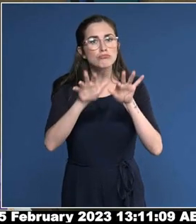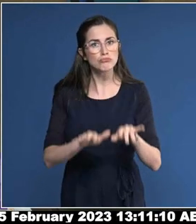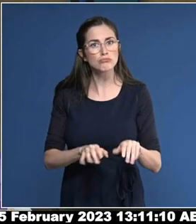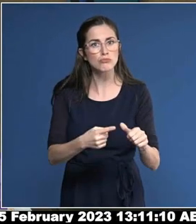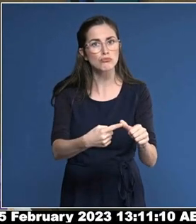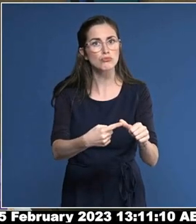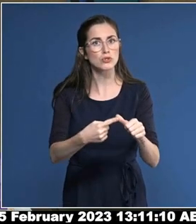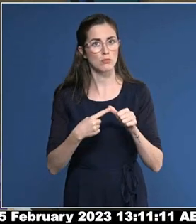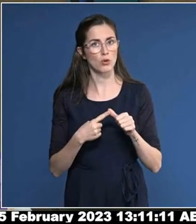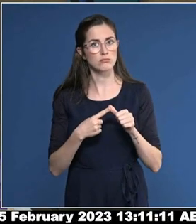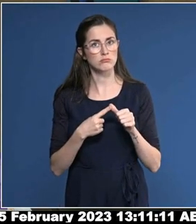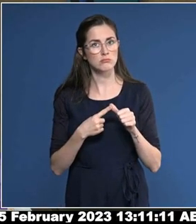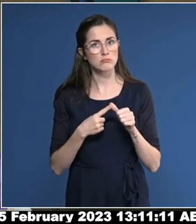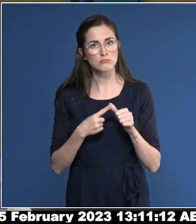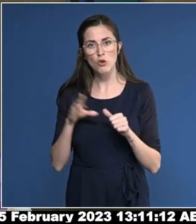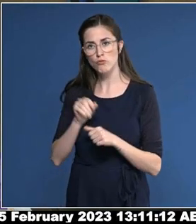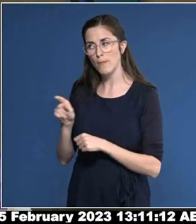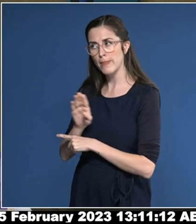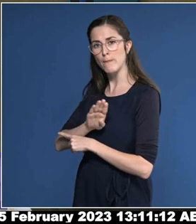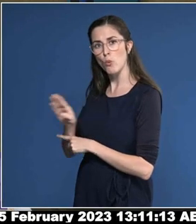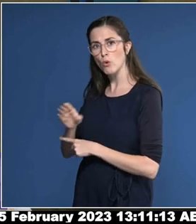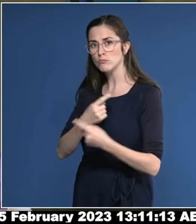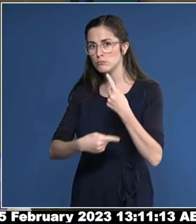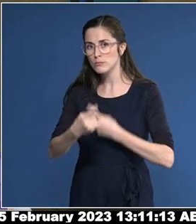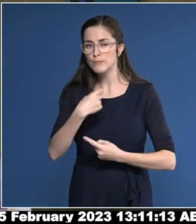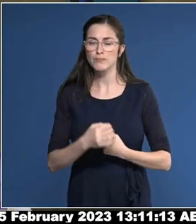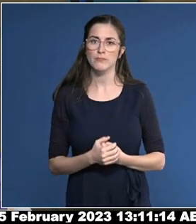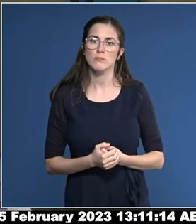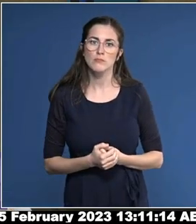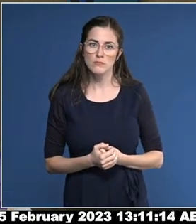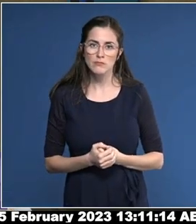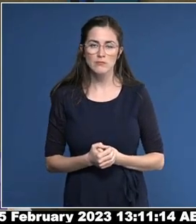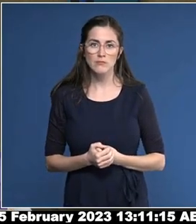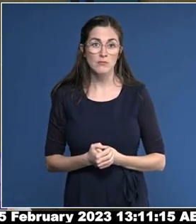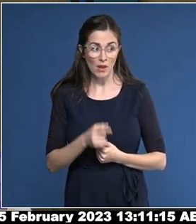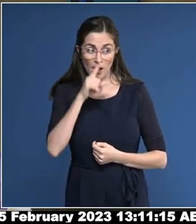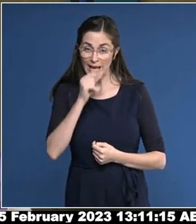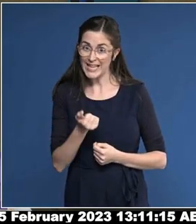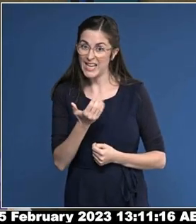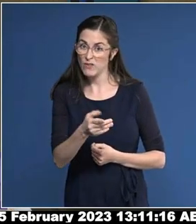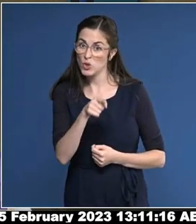And as with the previous exchange, if that can be done within a period of seven days,